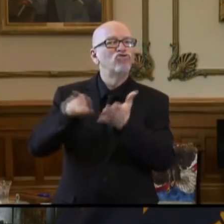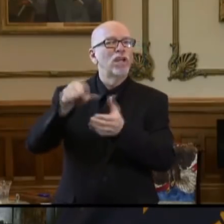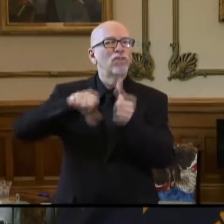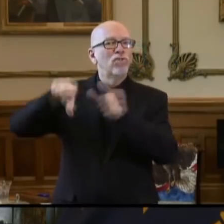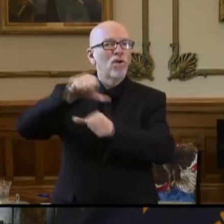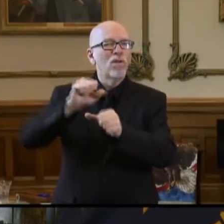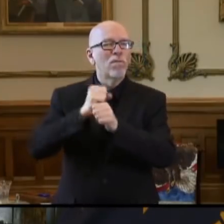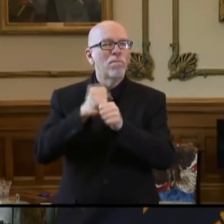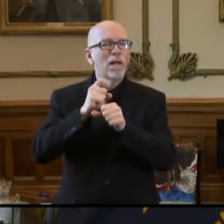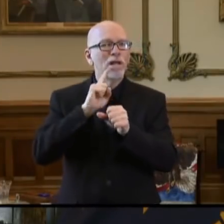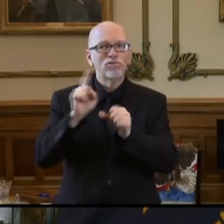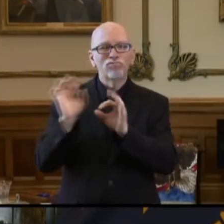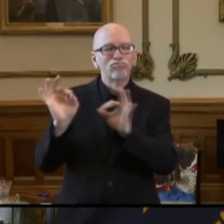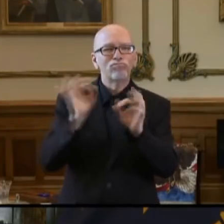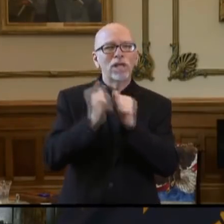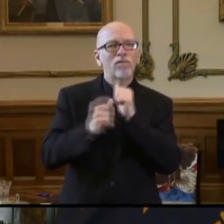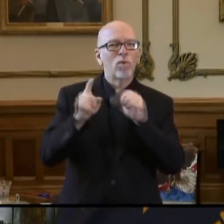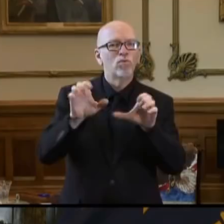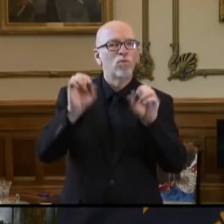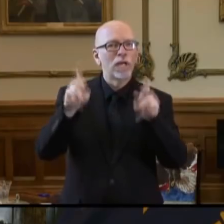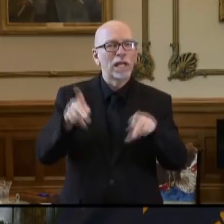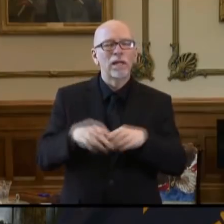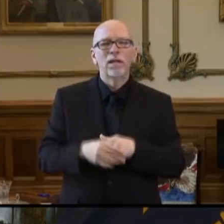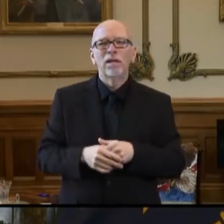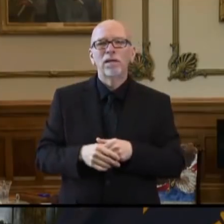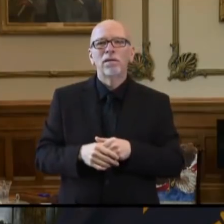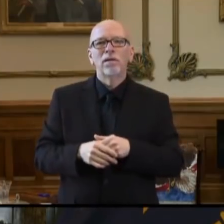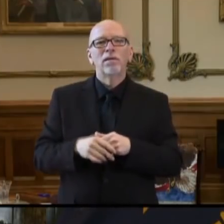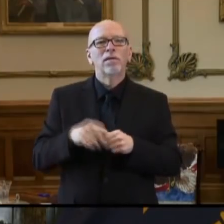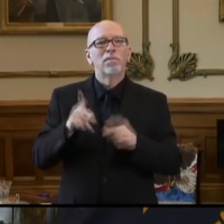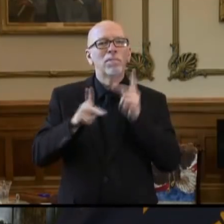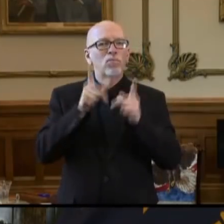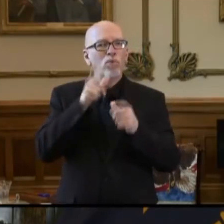GIVE YOUR GIVE YOUR NEIGHBOR A SHOUT OR A WAVE. JUST CHECKING